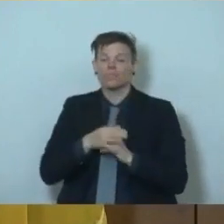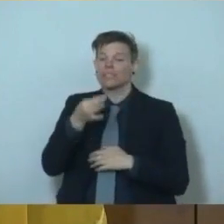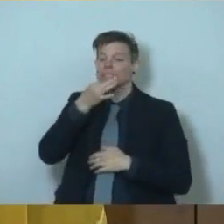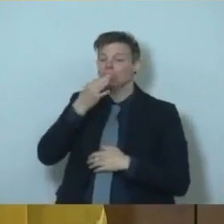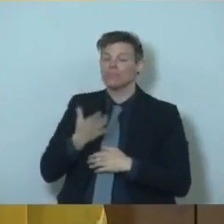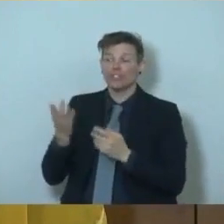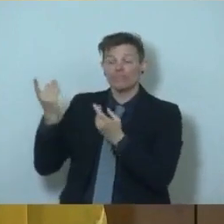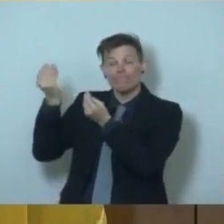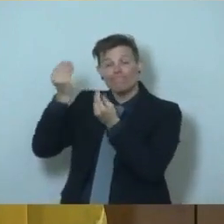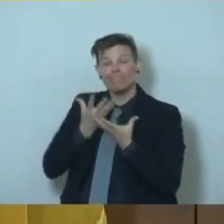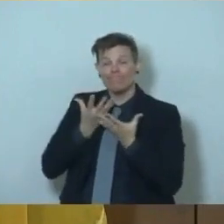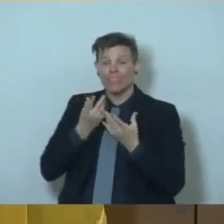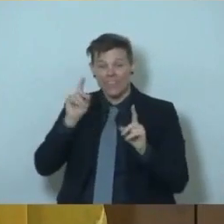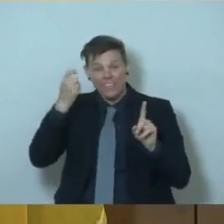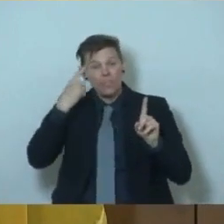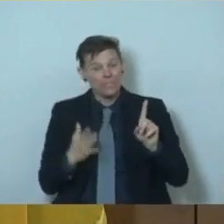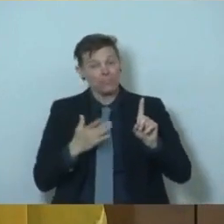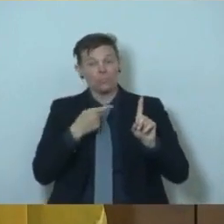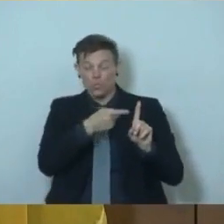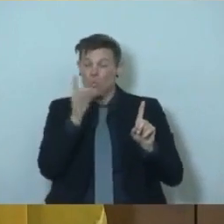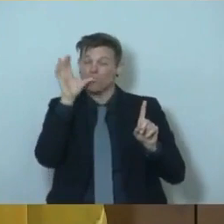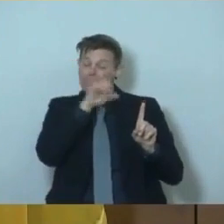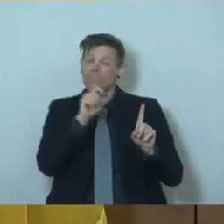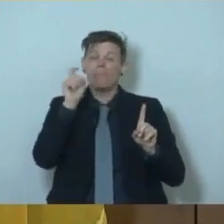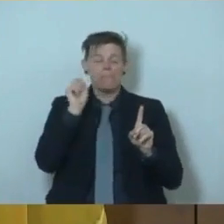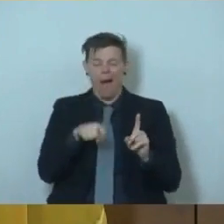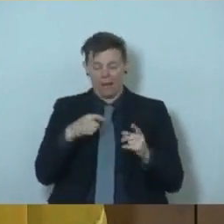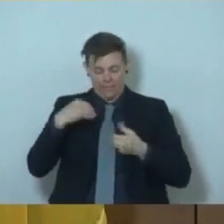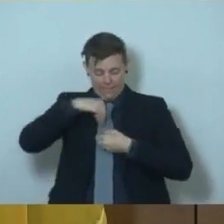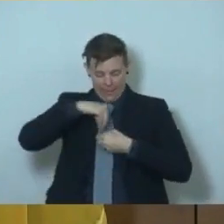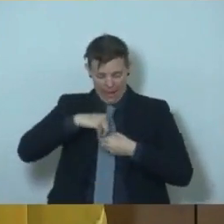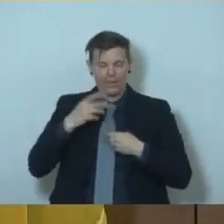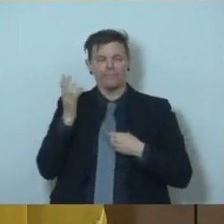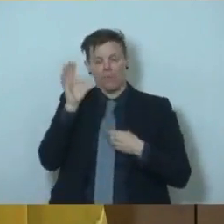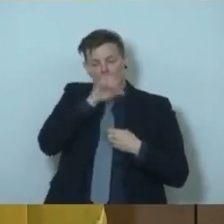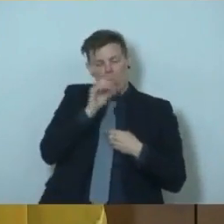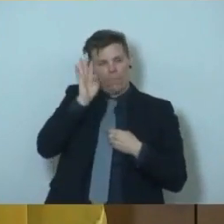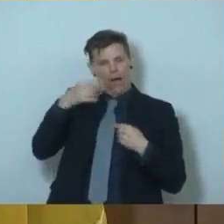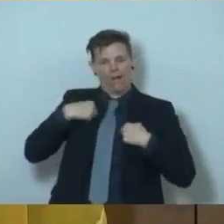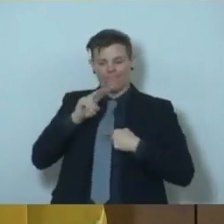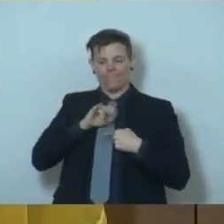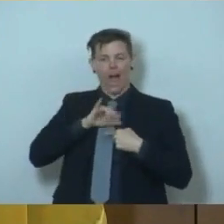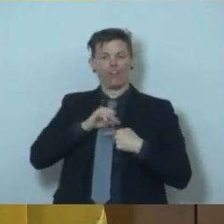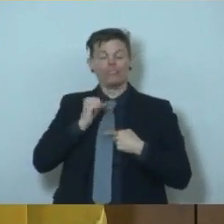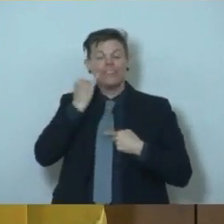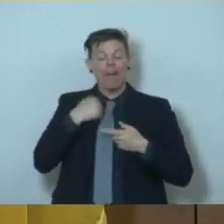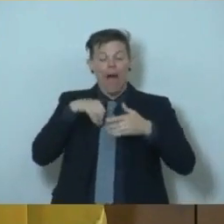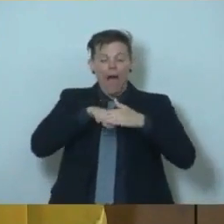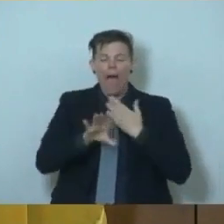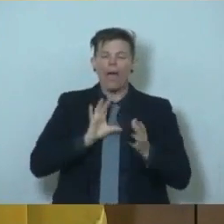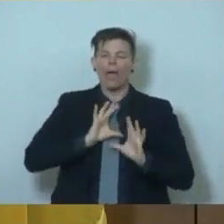YOU HAVE TO ASSUME THAT YOU CARRY THE VIRUS. YOU CAN'T CARRY NIGHT THE HOUSE.